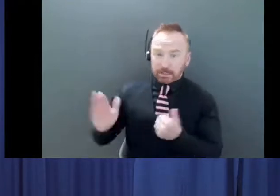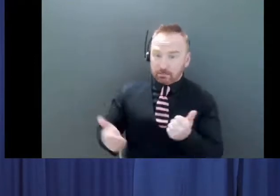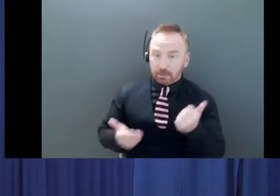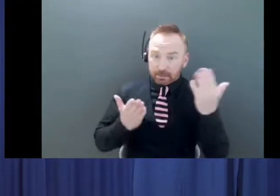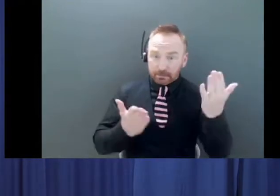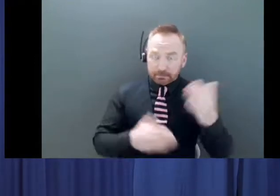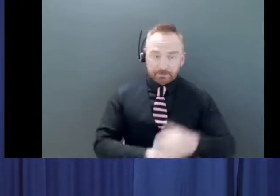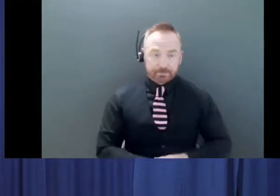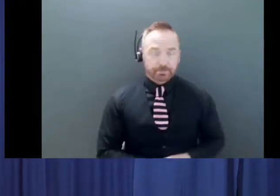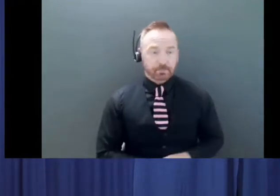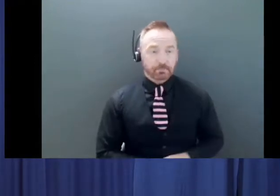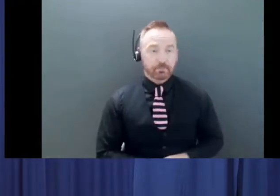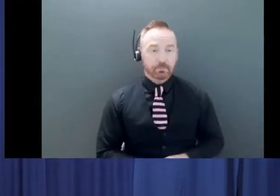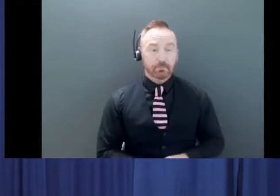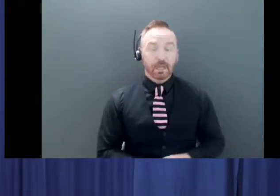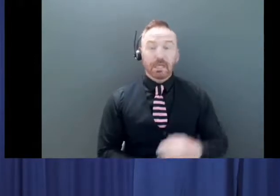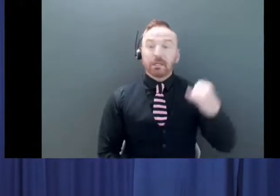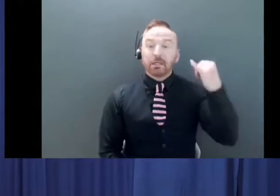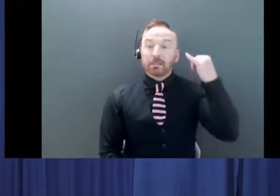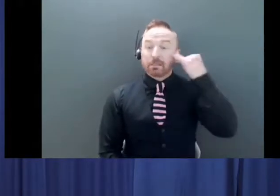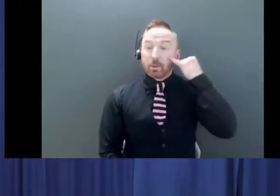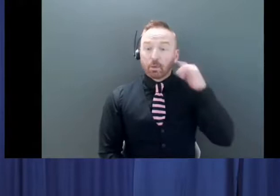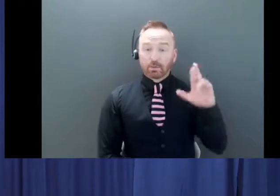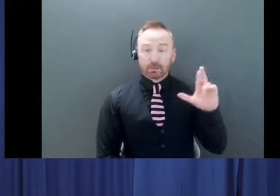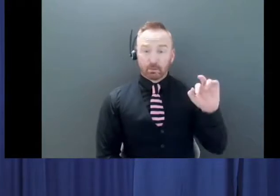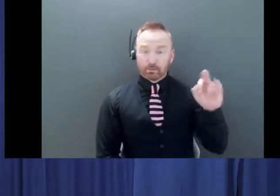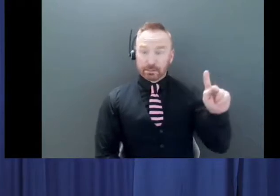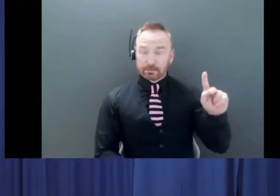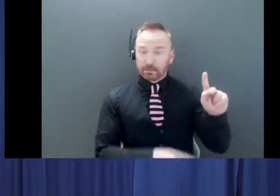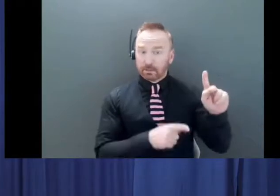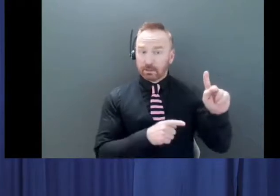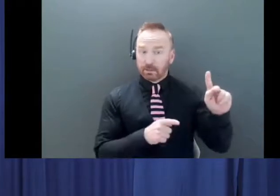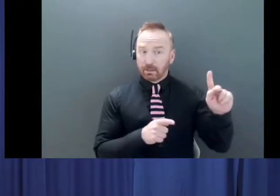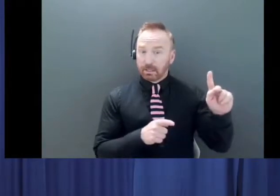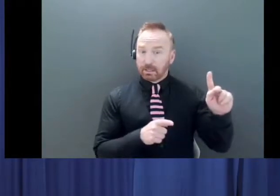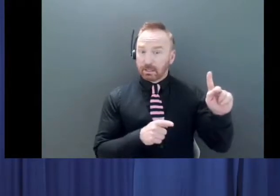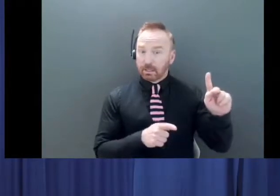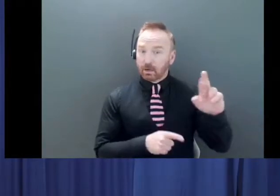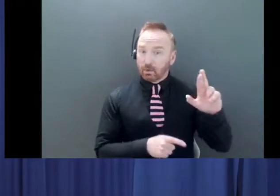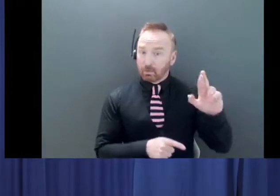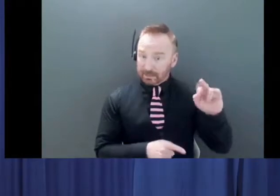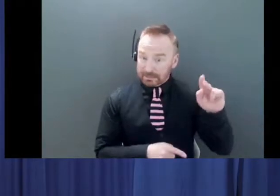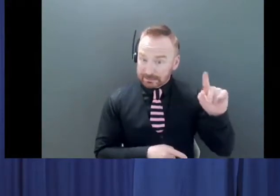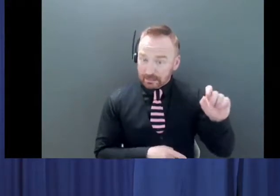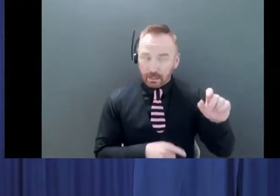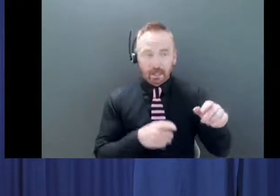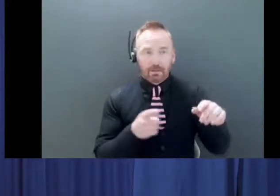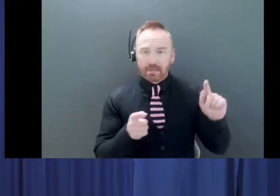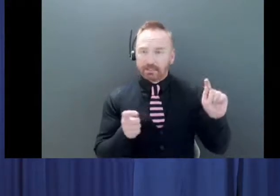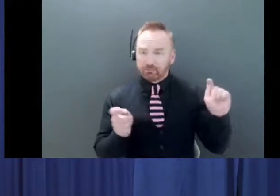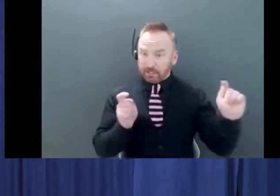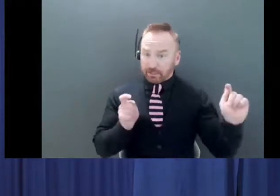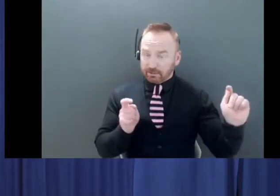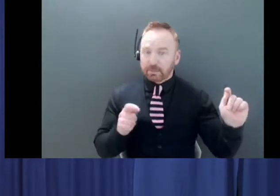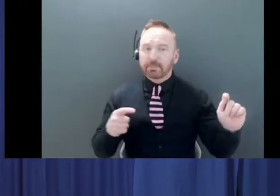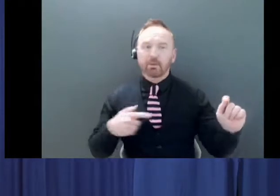If the risks change, we will adapt as necessary.